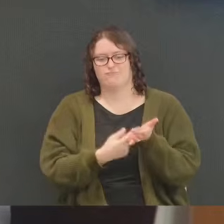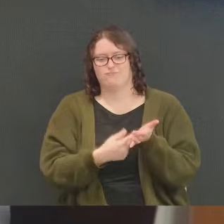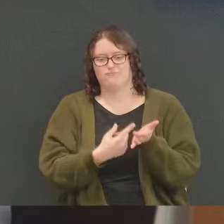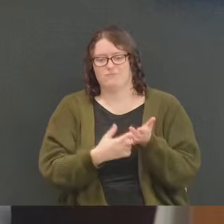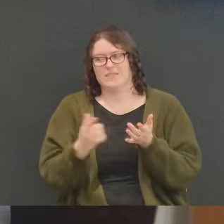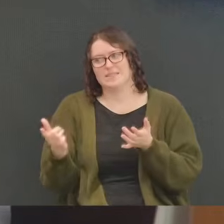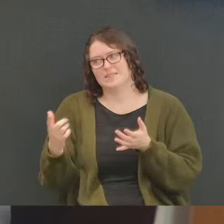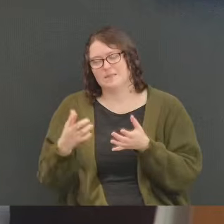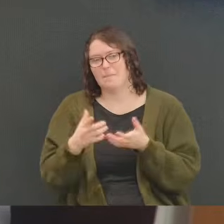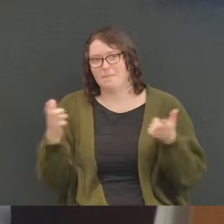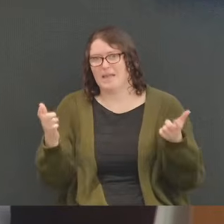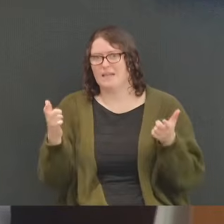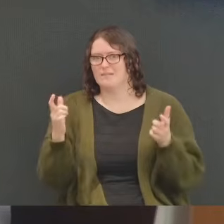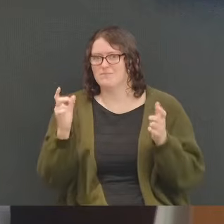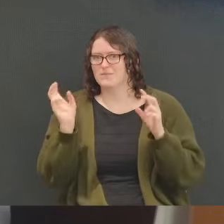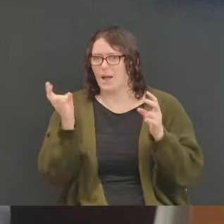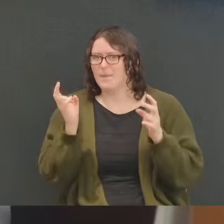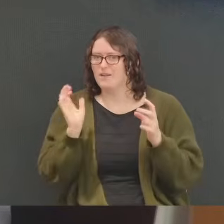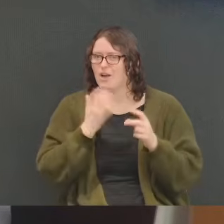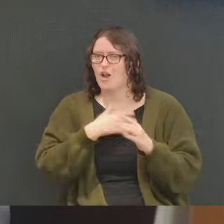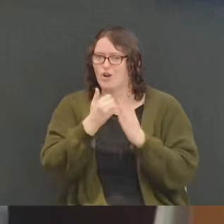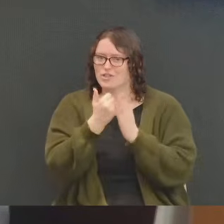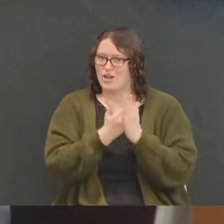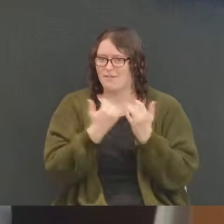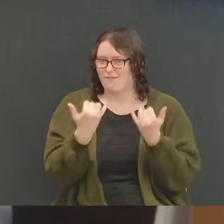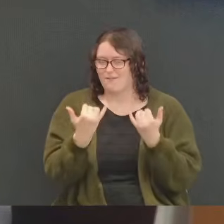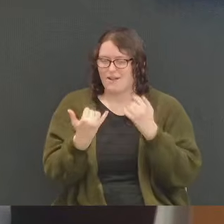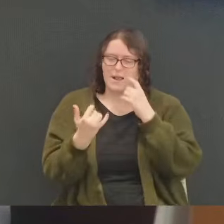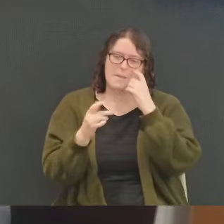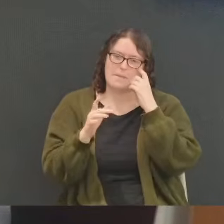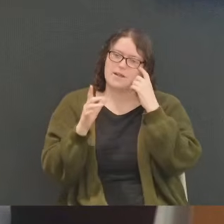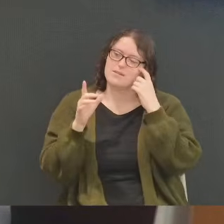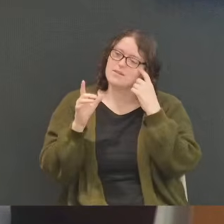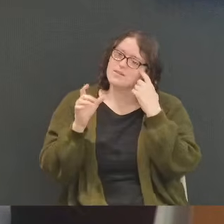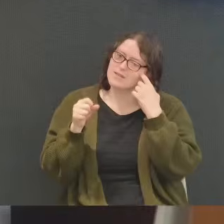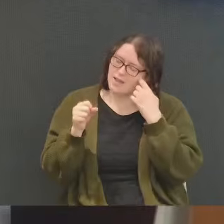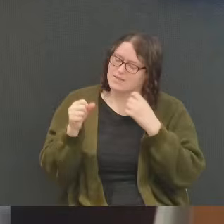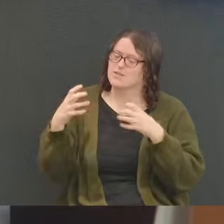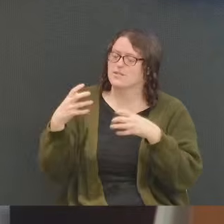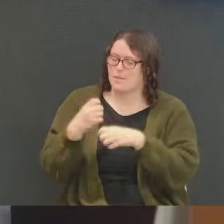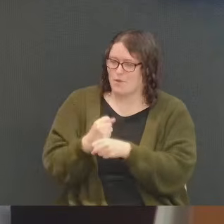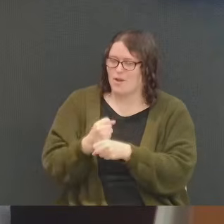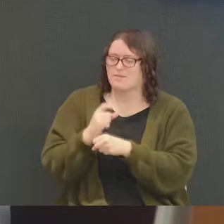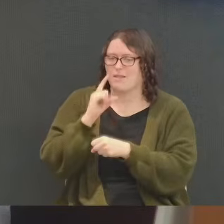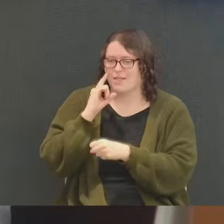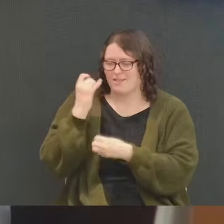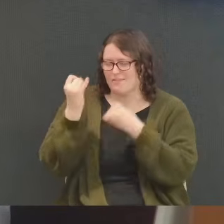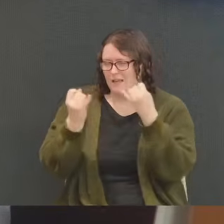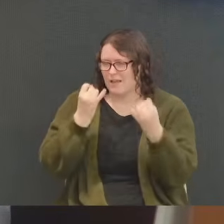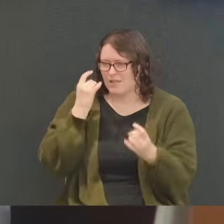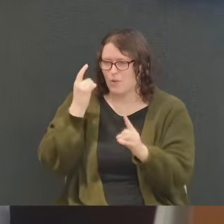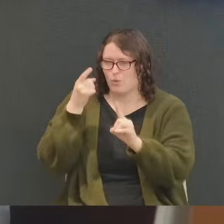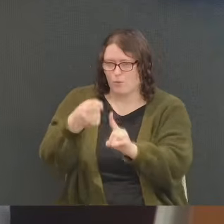agenda. But, but yes, I think Commissioner at in summary, I think the the the idea is to prevent